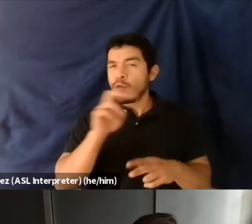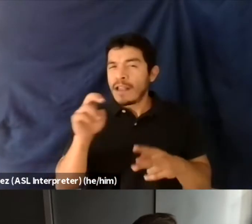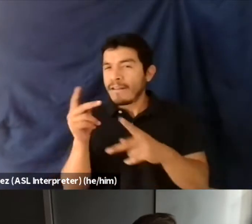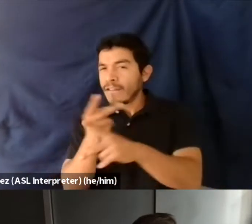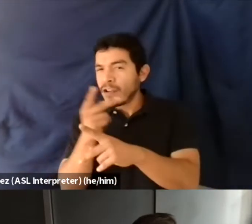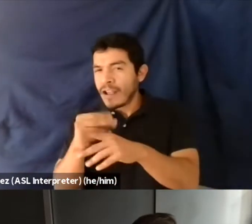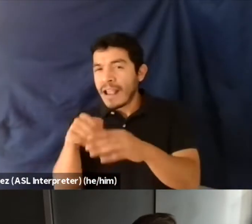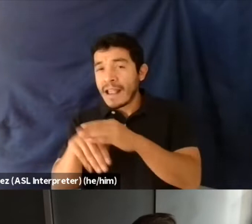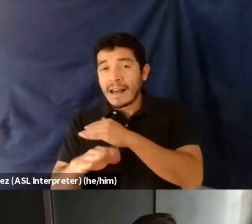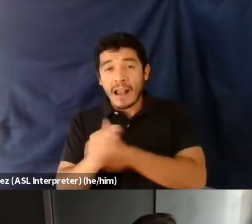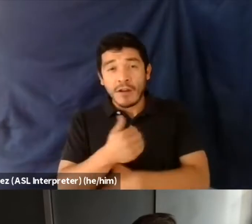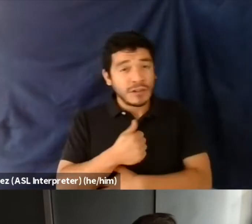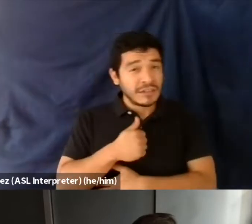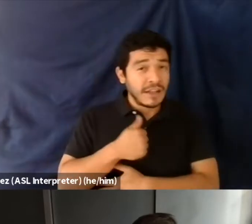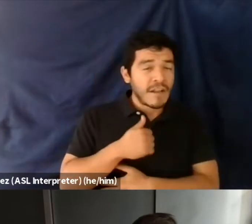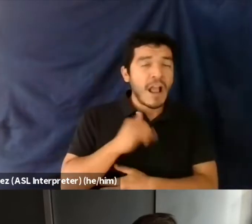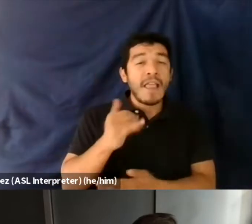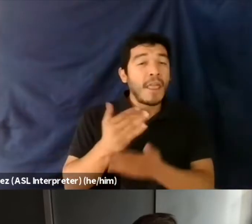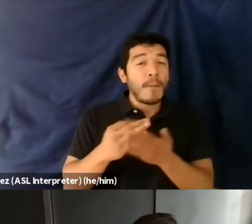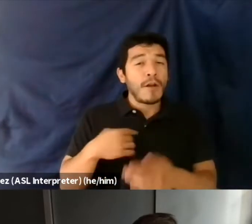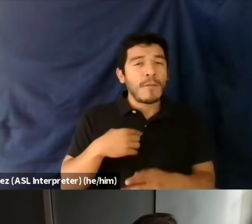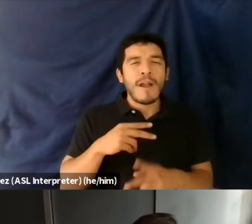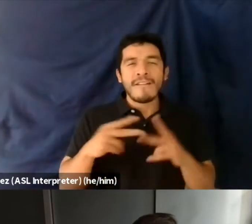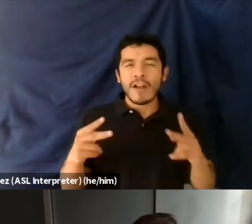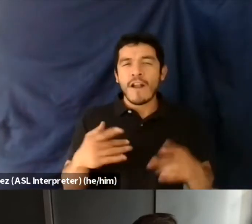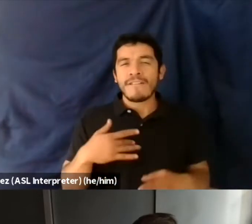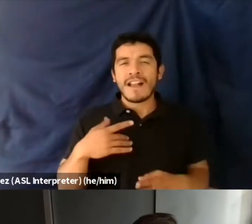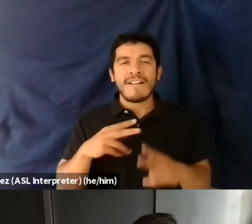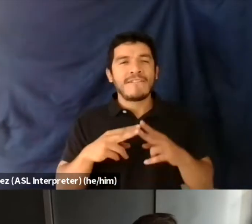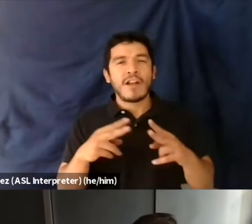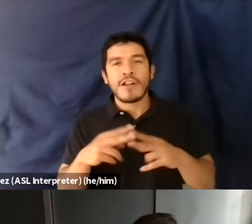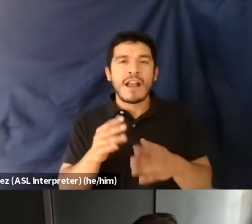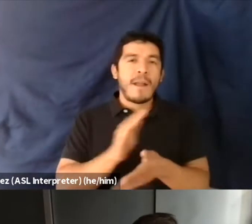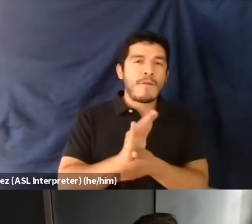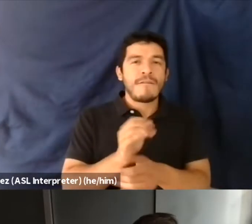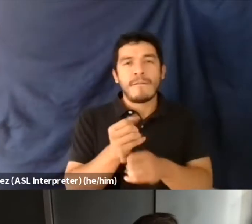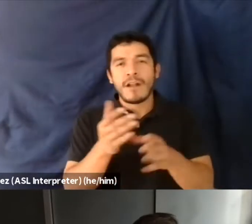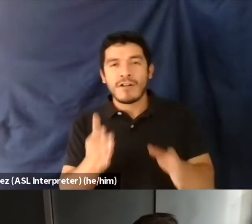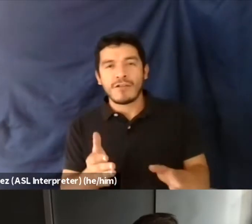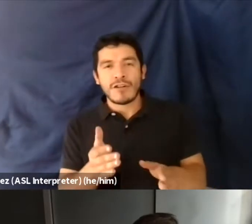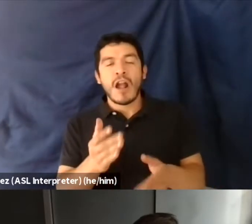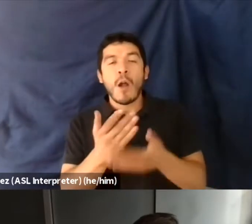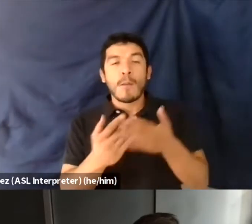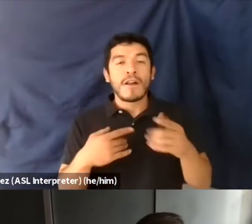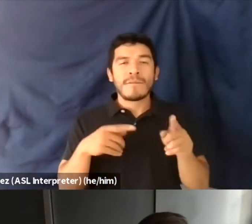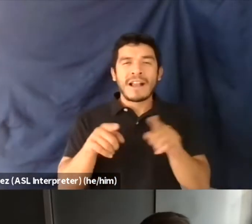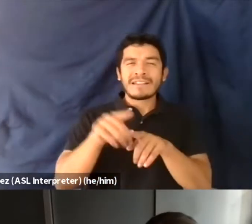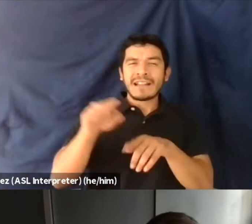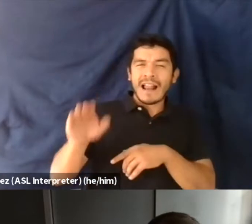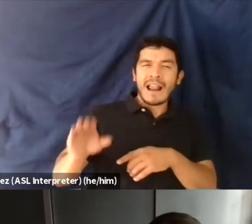So that part of me always feels very filmmakery. And there was a part of me as a little boy that would like round up everyone in the neighborhood